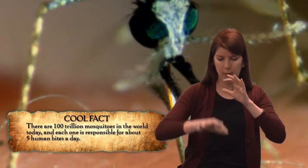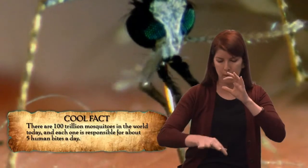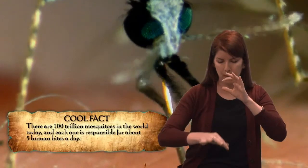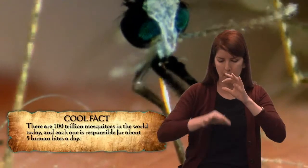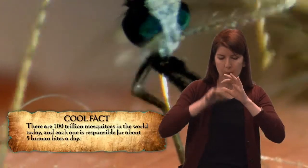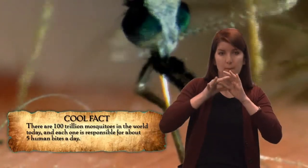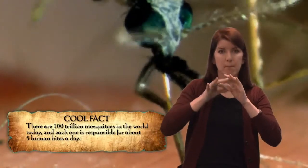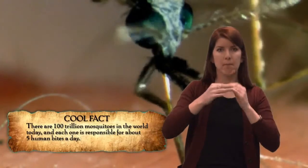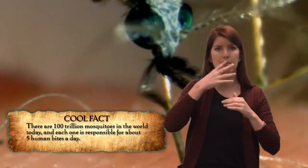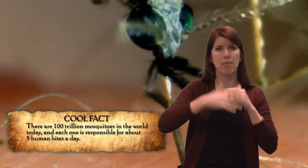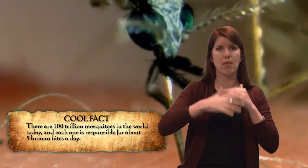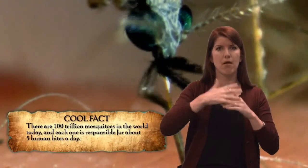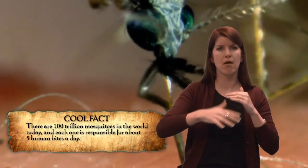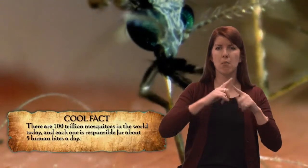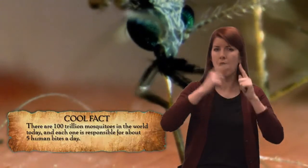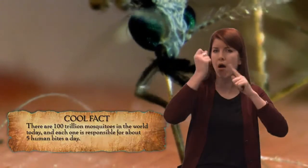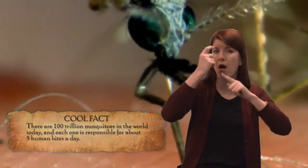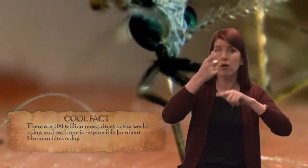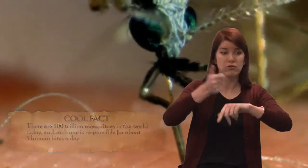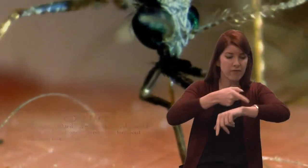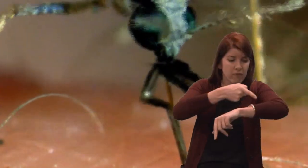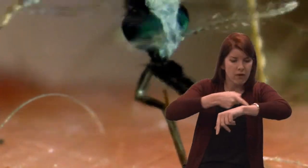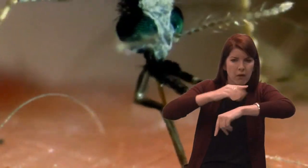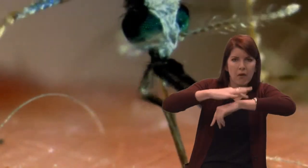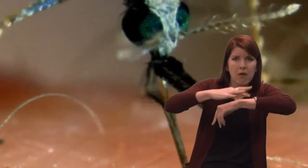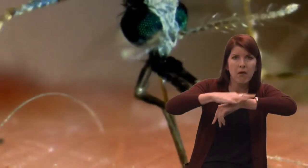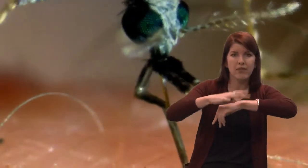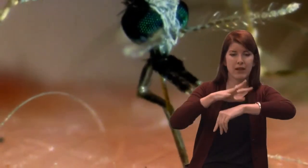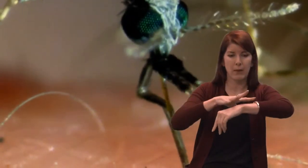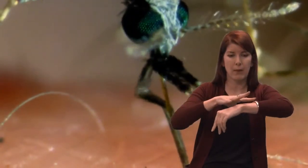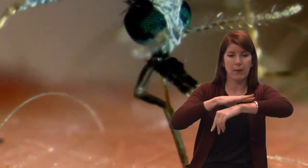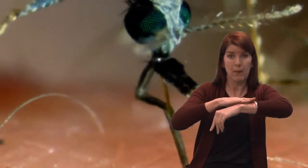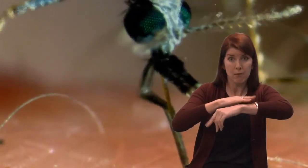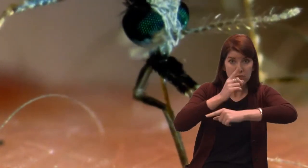In order to prevent the blood from coagulating, sort of like when you get a scab